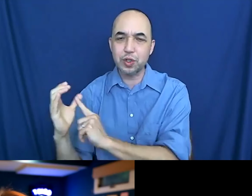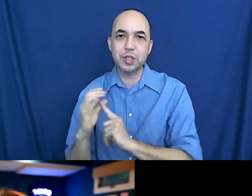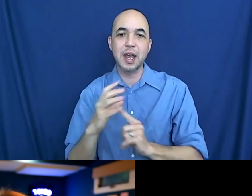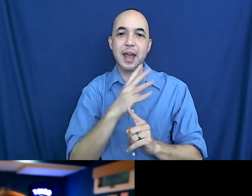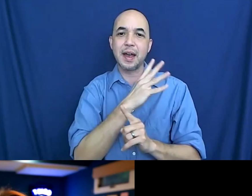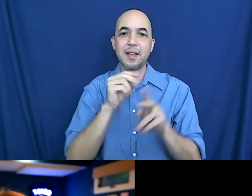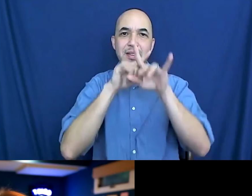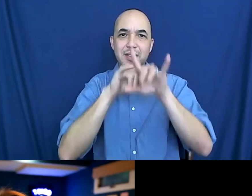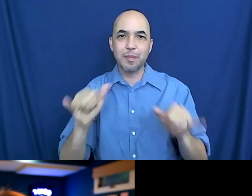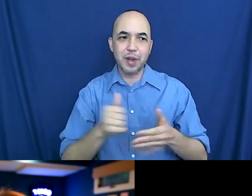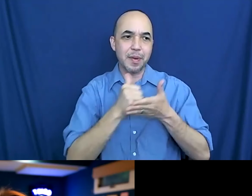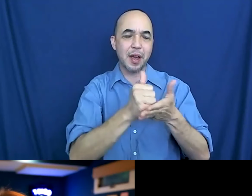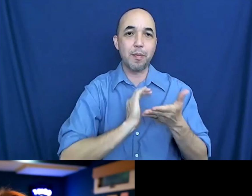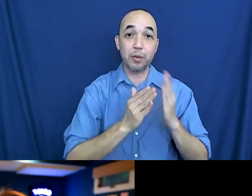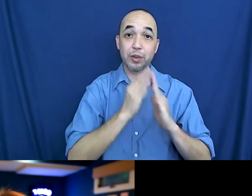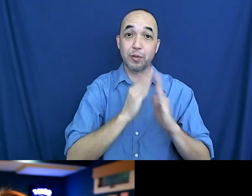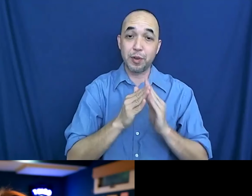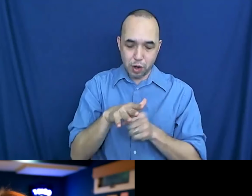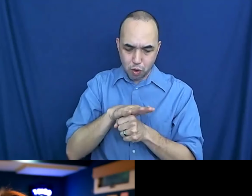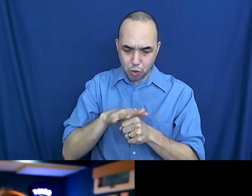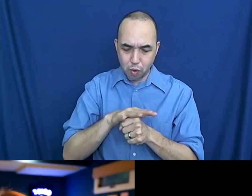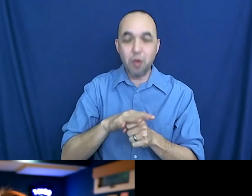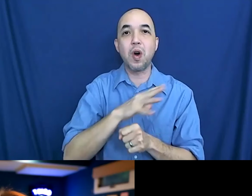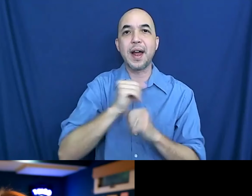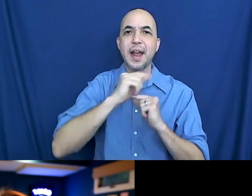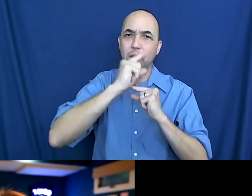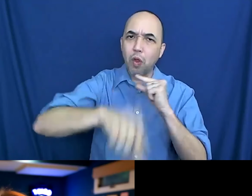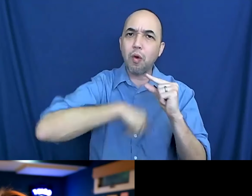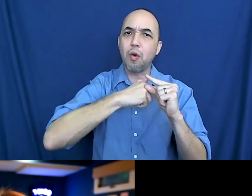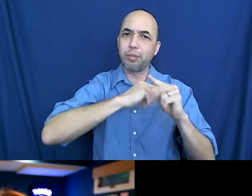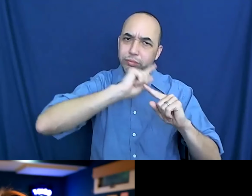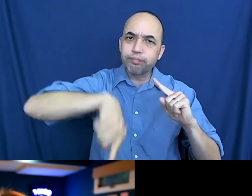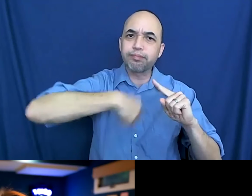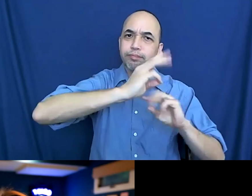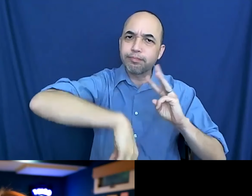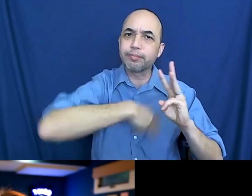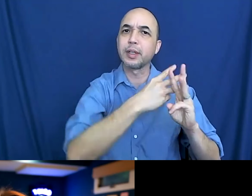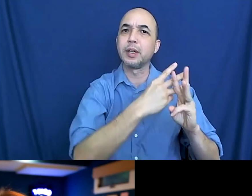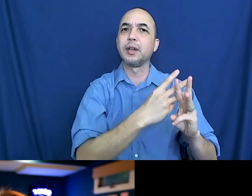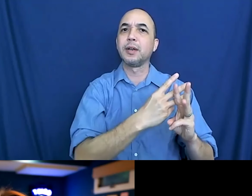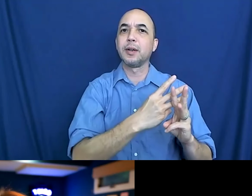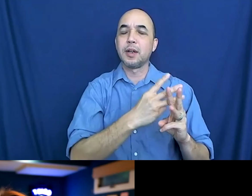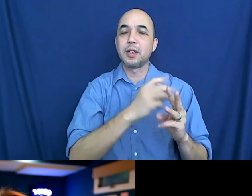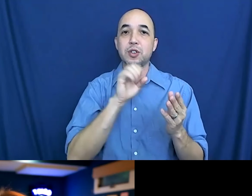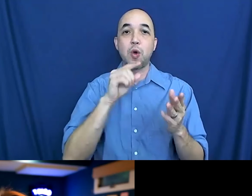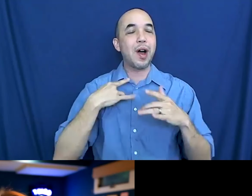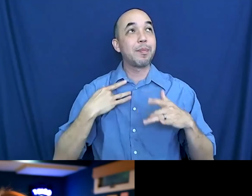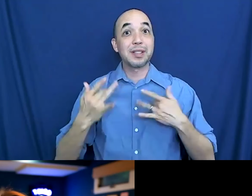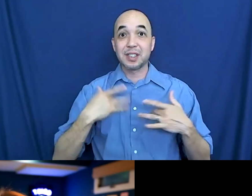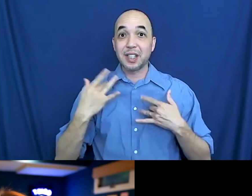TIME SOMETHING TO HELP OUT OUR COMMUNITY.